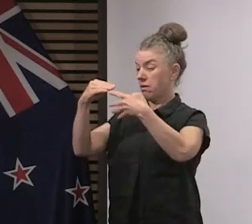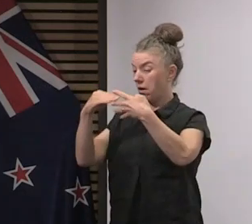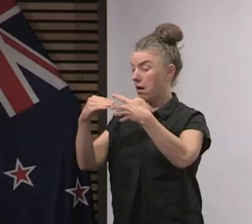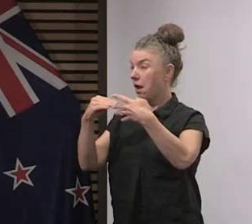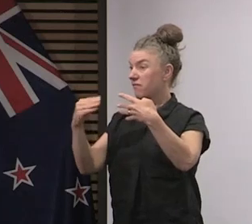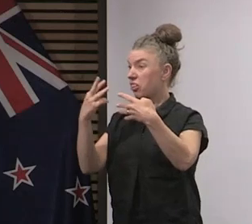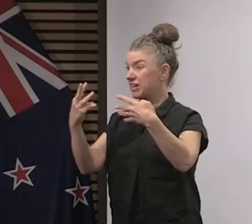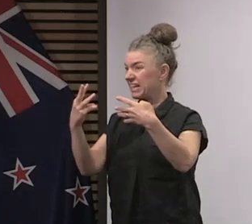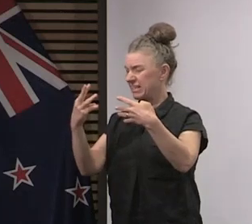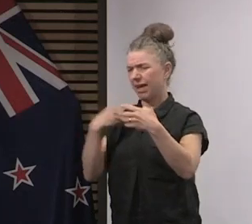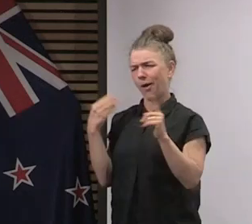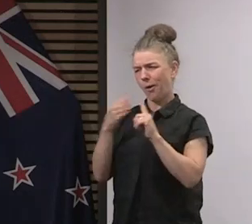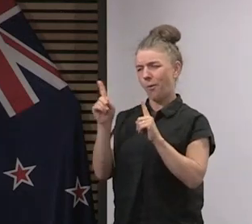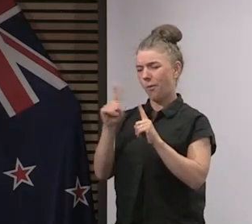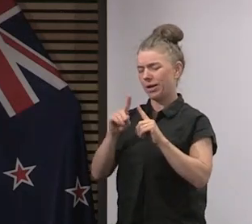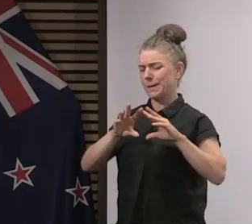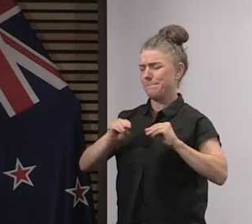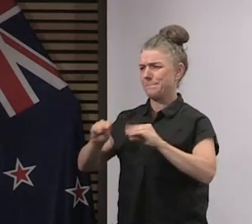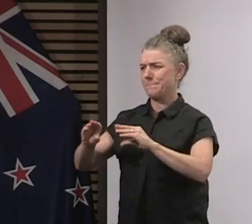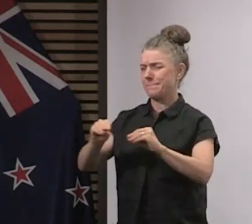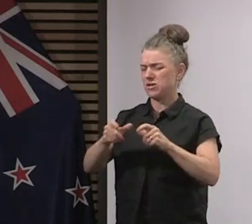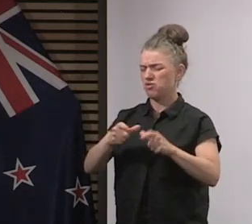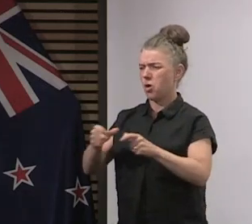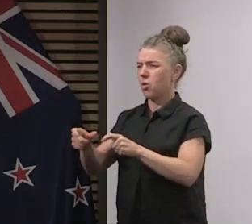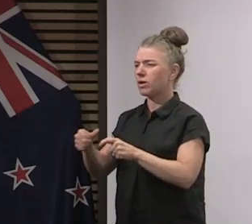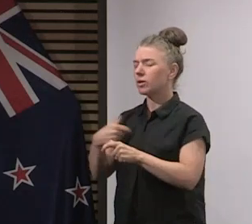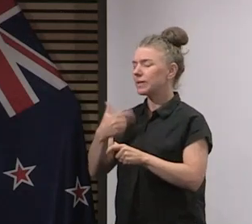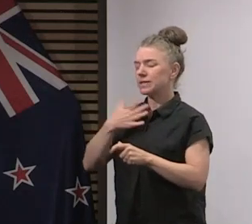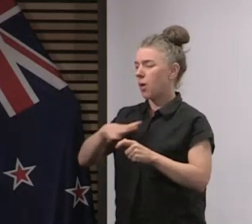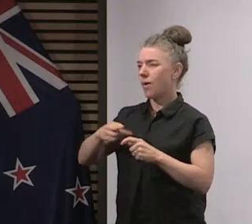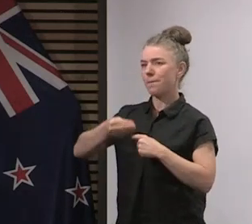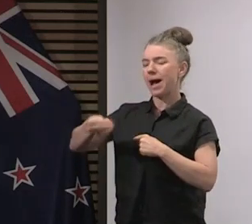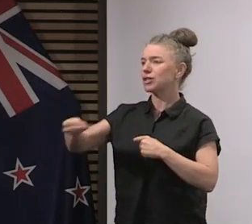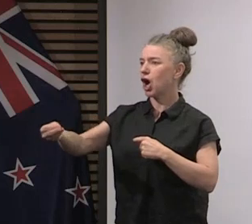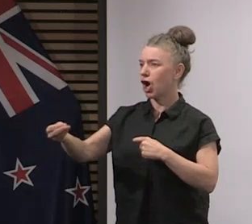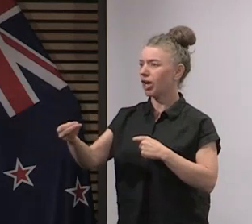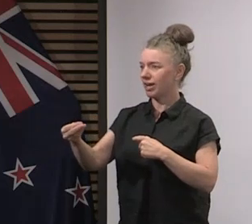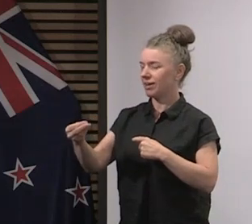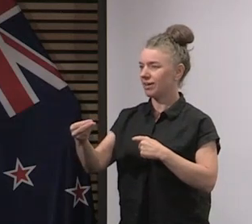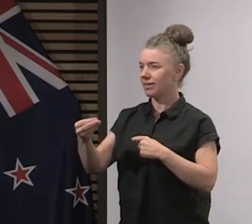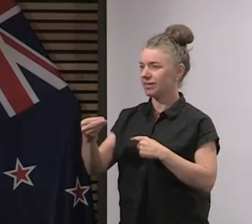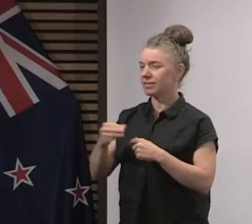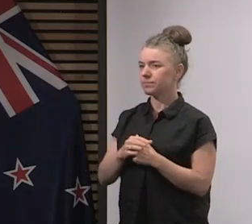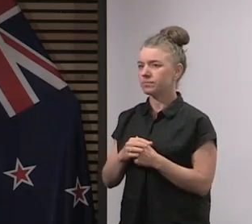one of the things we are doing. One of the things we want as we come out of alert